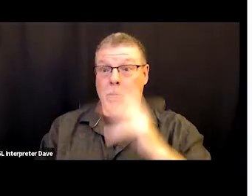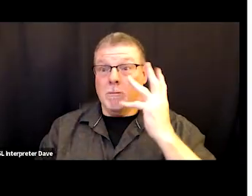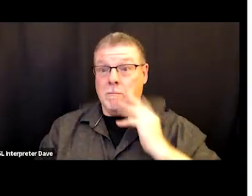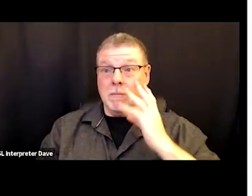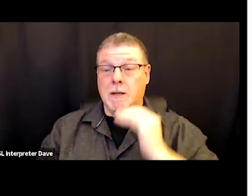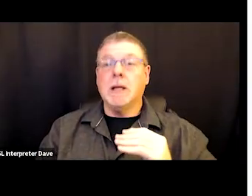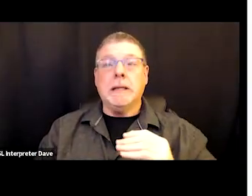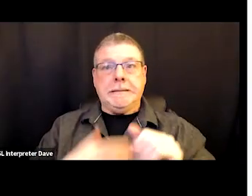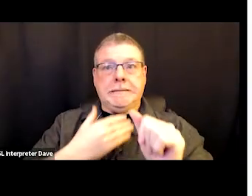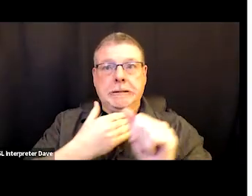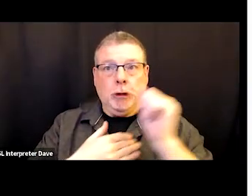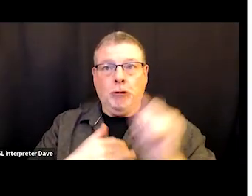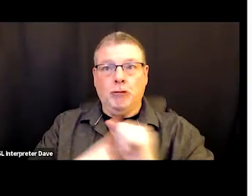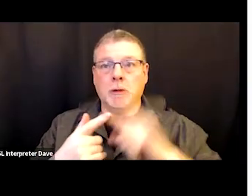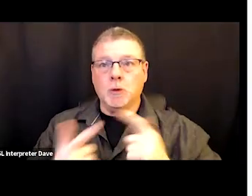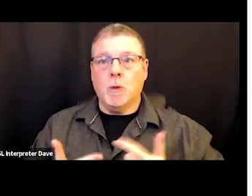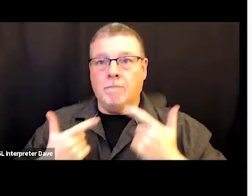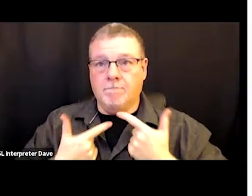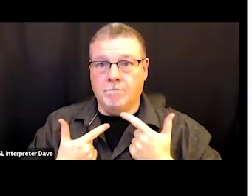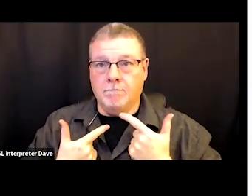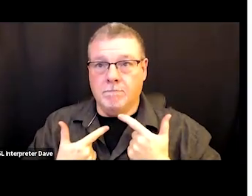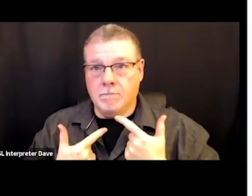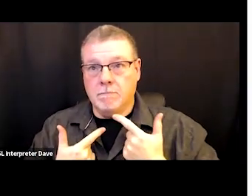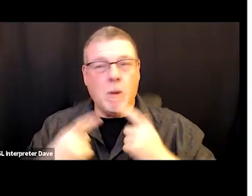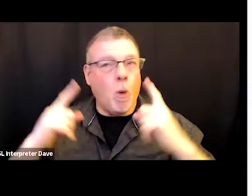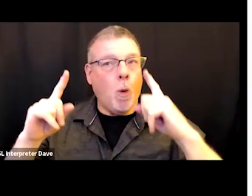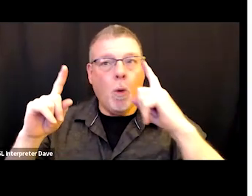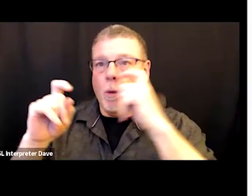life-threatening, oftentimes very complex and ongoing,